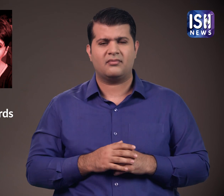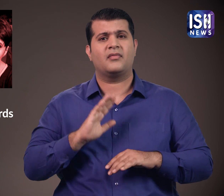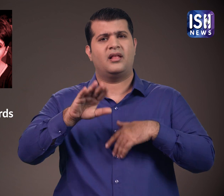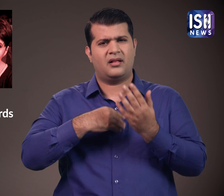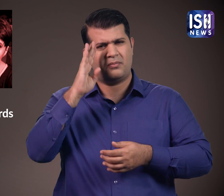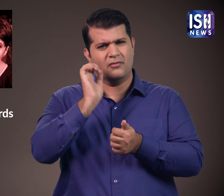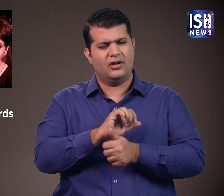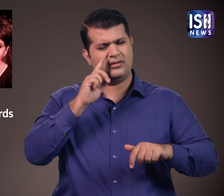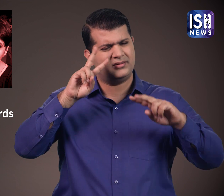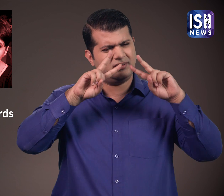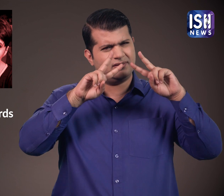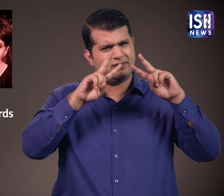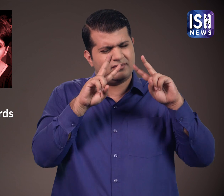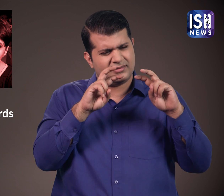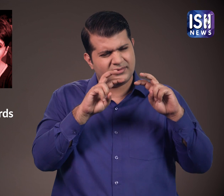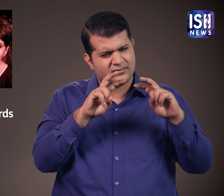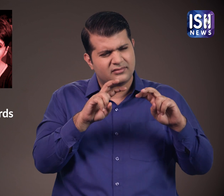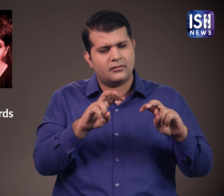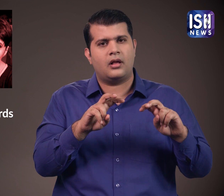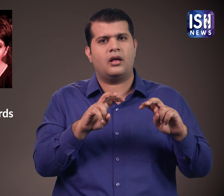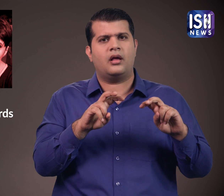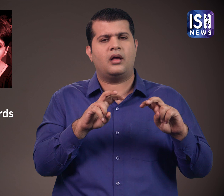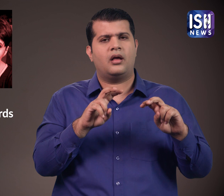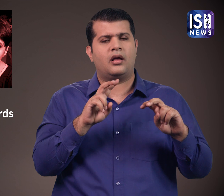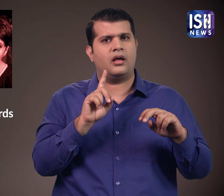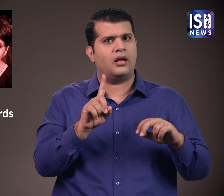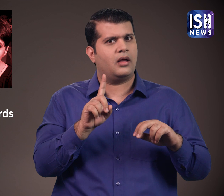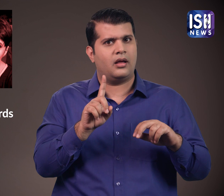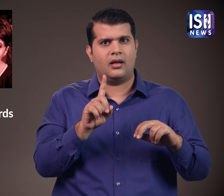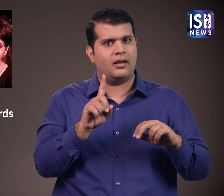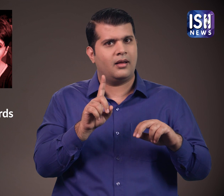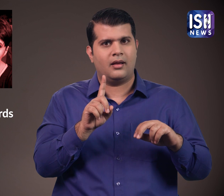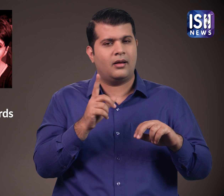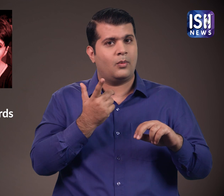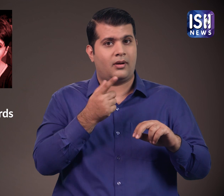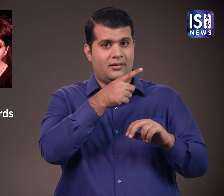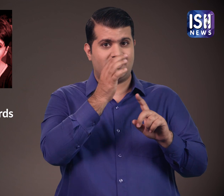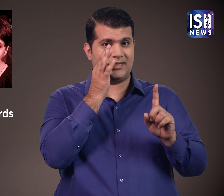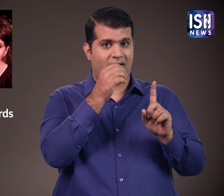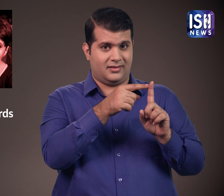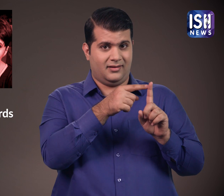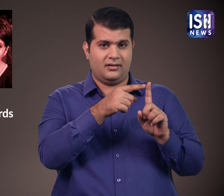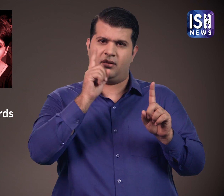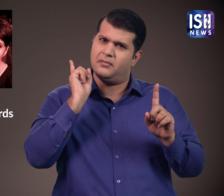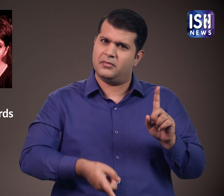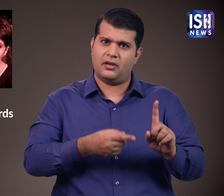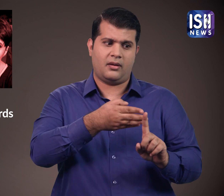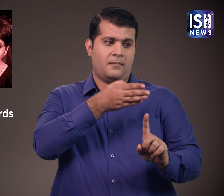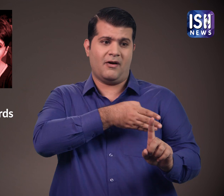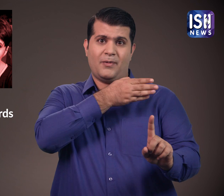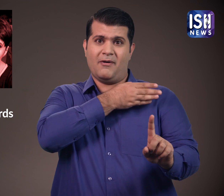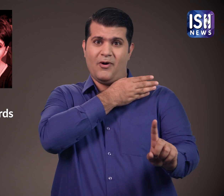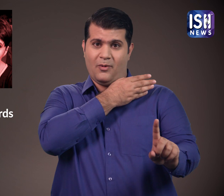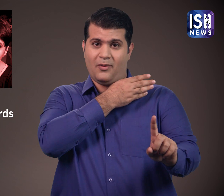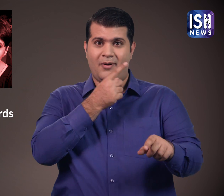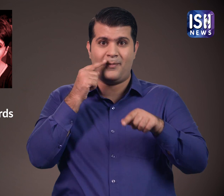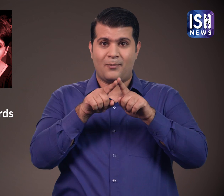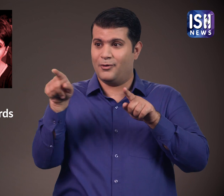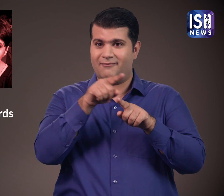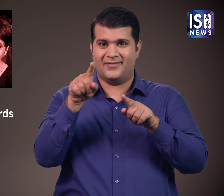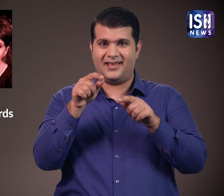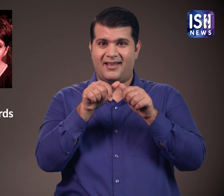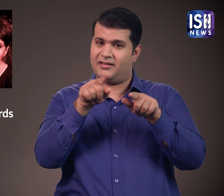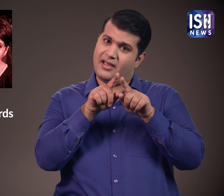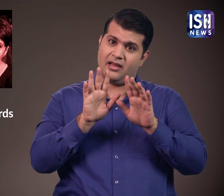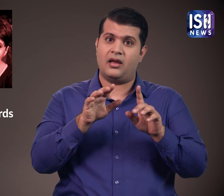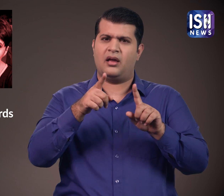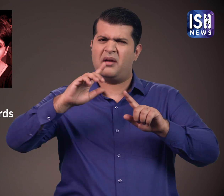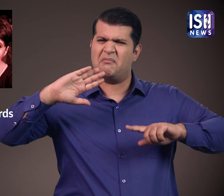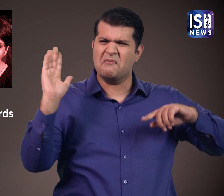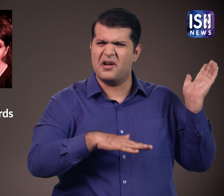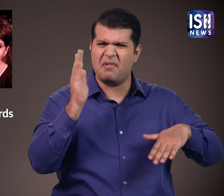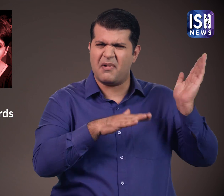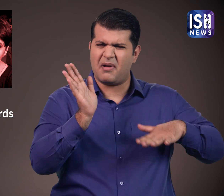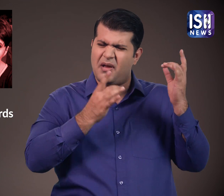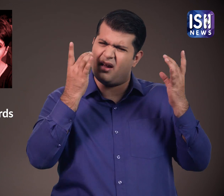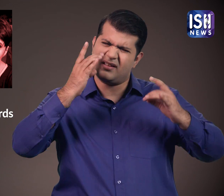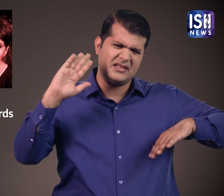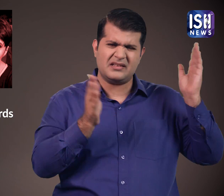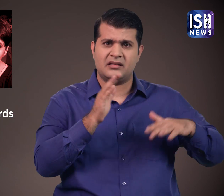After more investigations, they learnt that Shraddha was assaulted by Aftab on multiple occasions in the past.